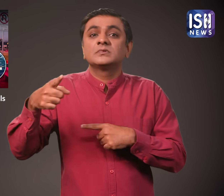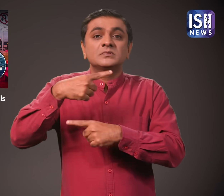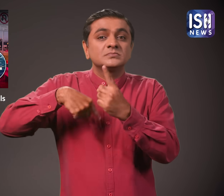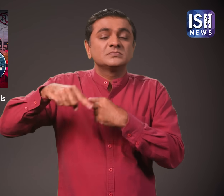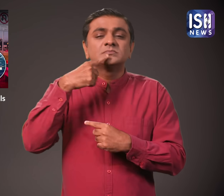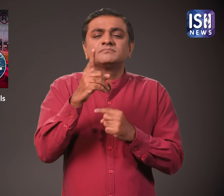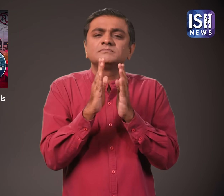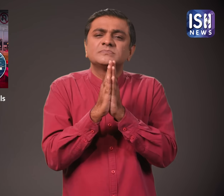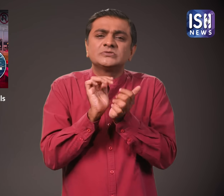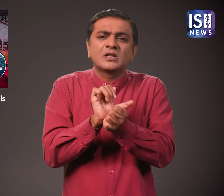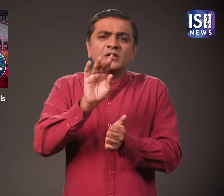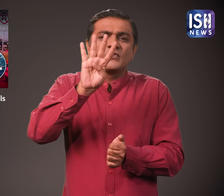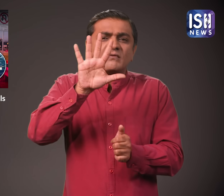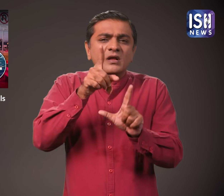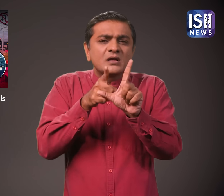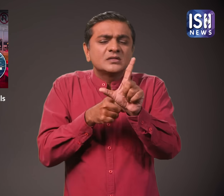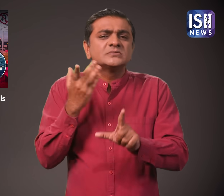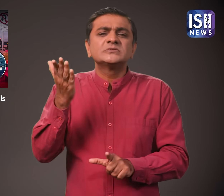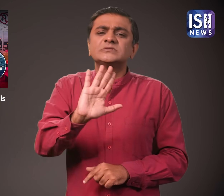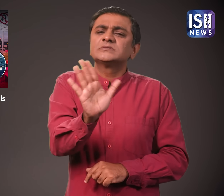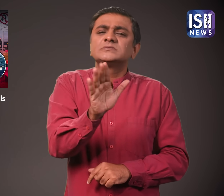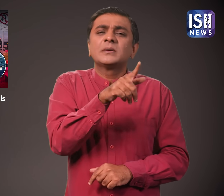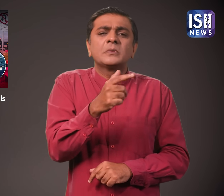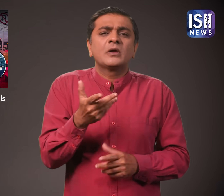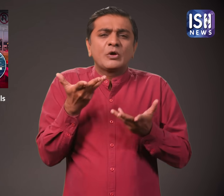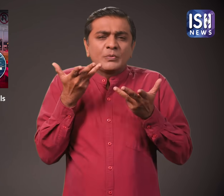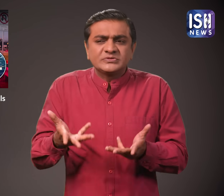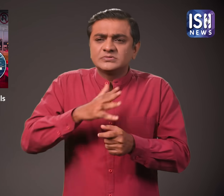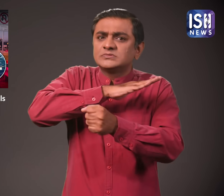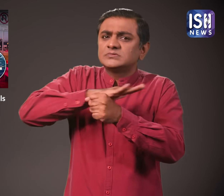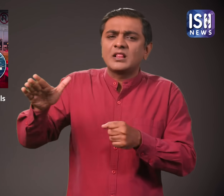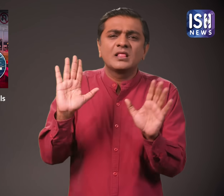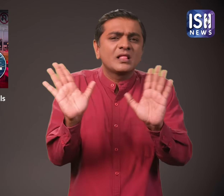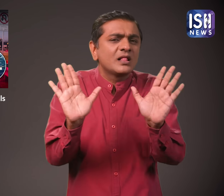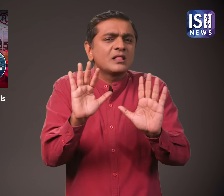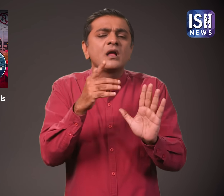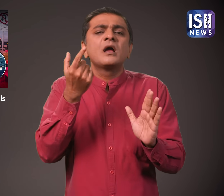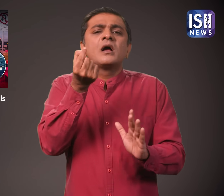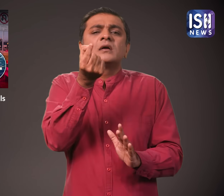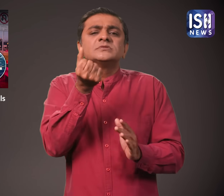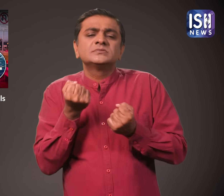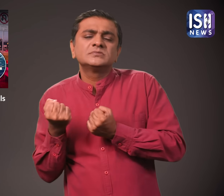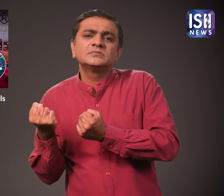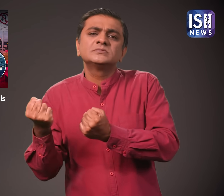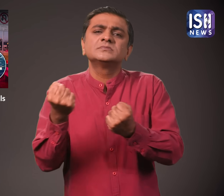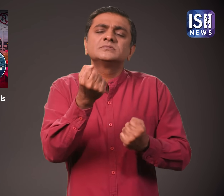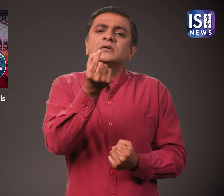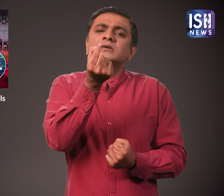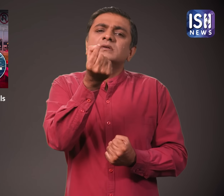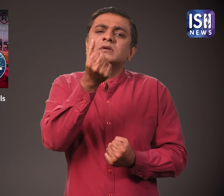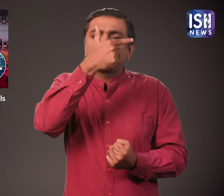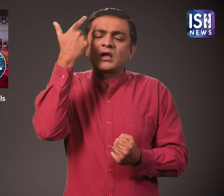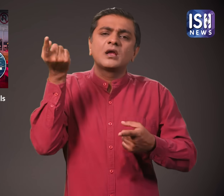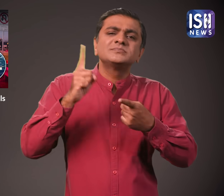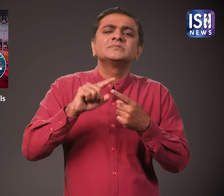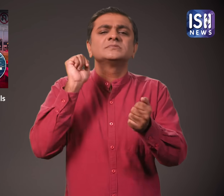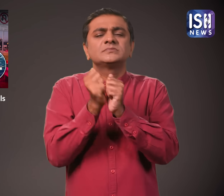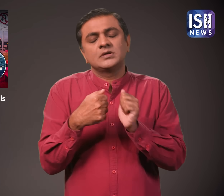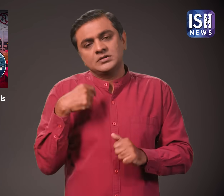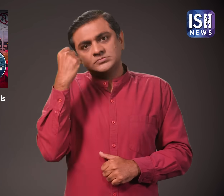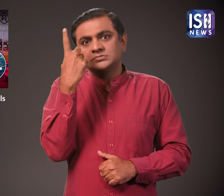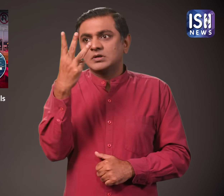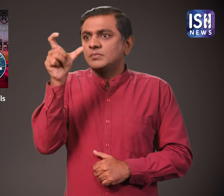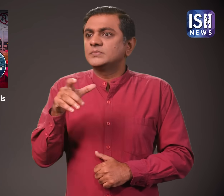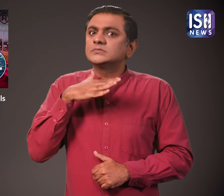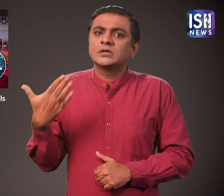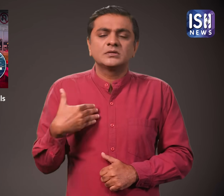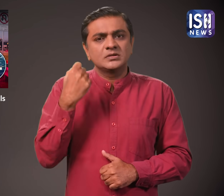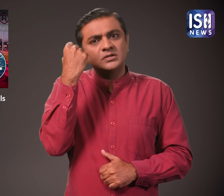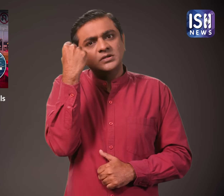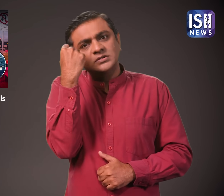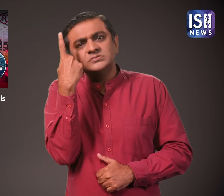They stated that Harjinder did not intentionally cause the deaths of the three people, it was an unfortunate accident. He does not deserve 45 years in prison.